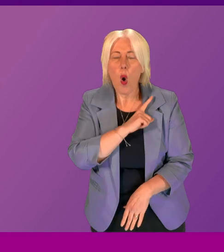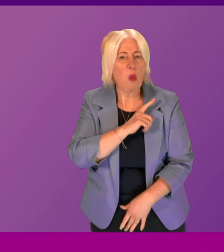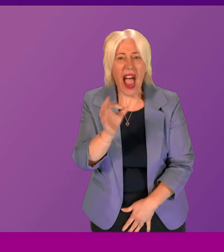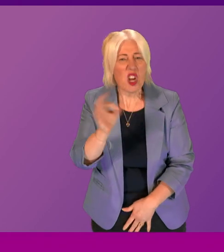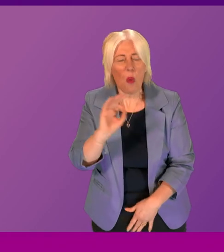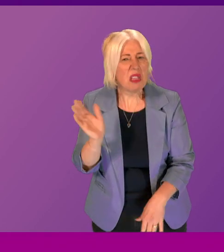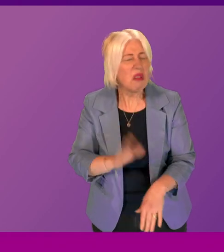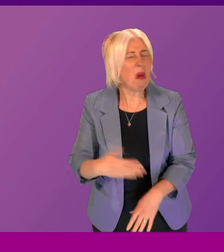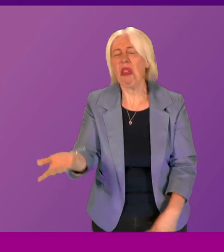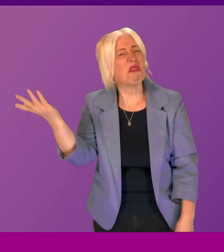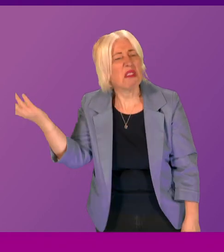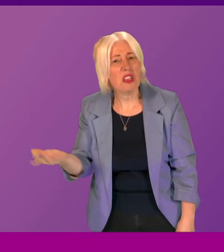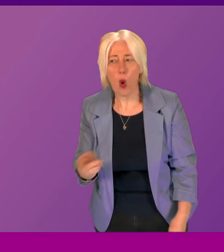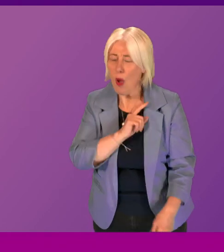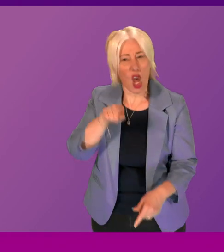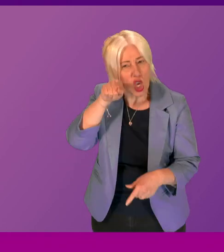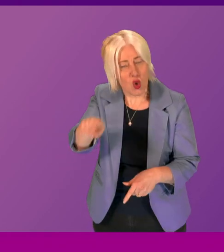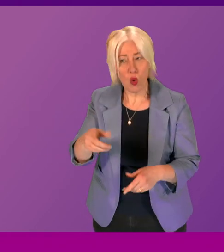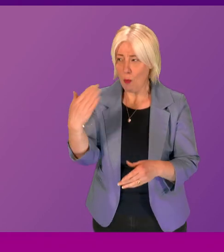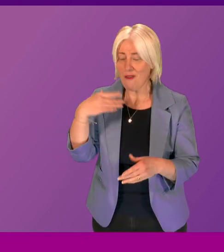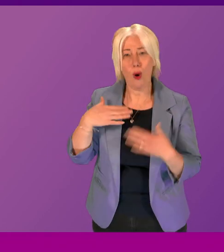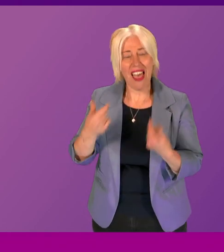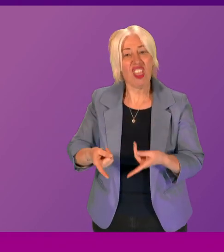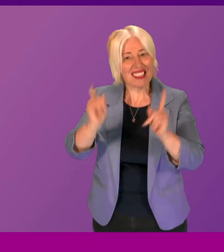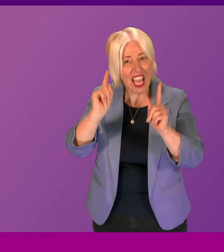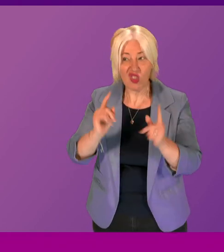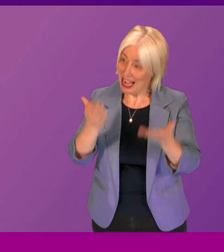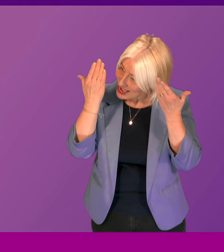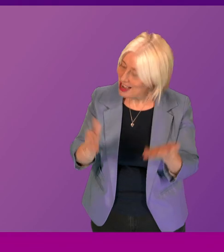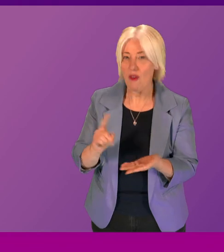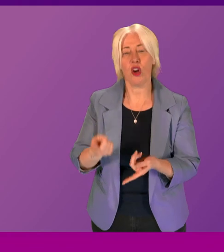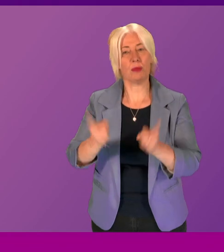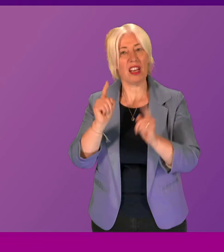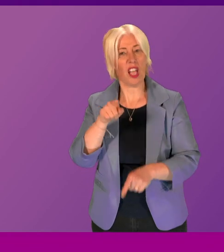Why, on Humza Yousaf’s watch as health secretary and now as First Minister, have that wee girl